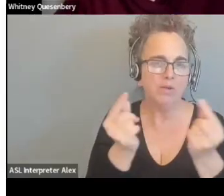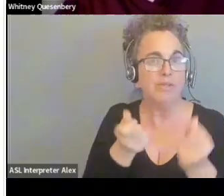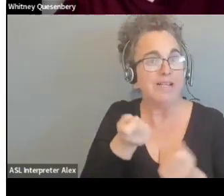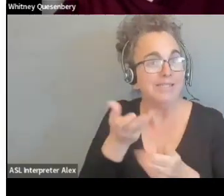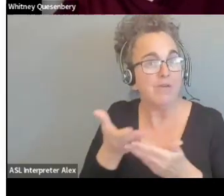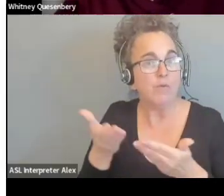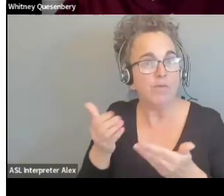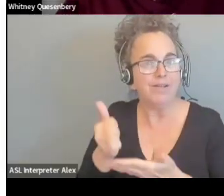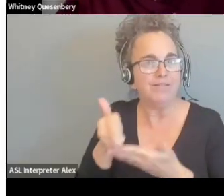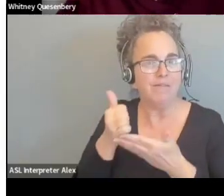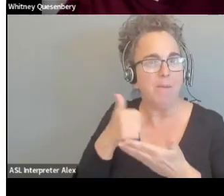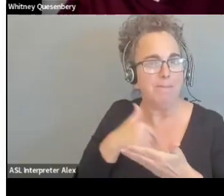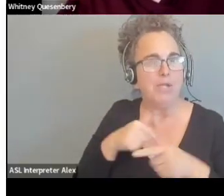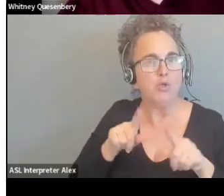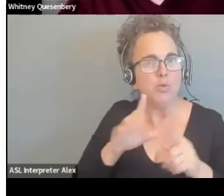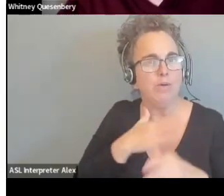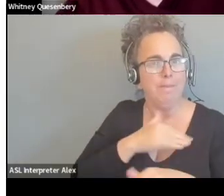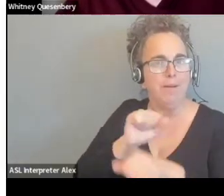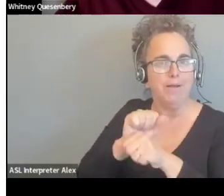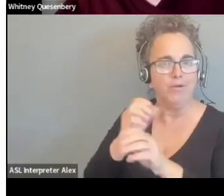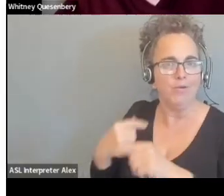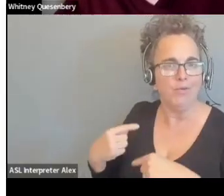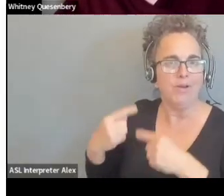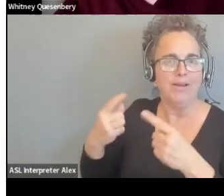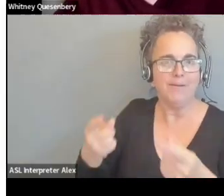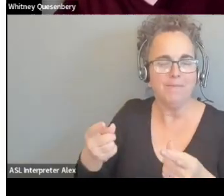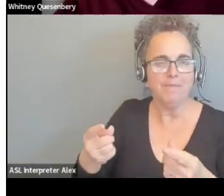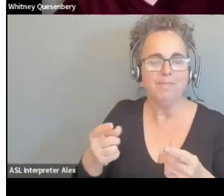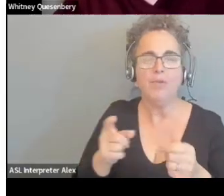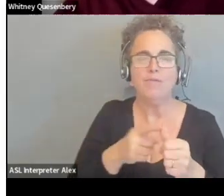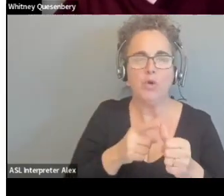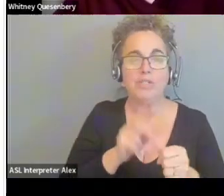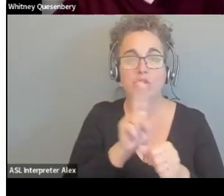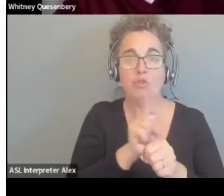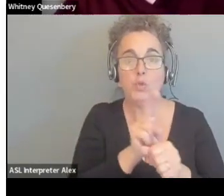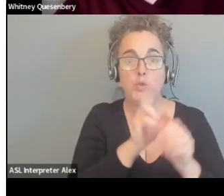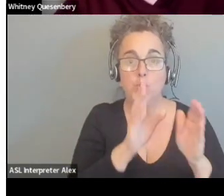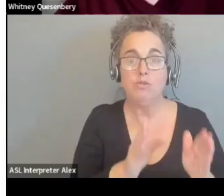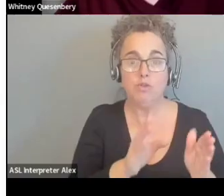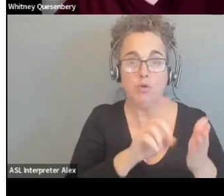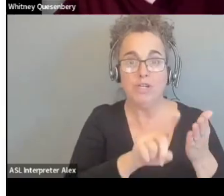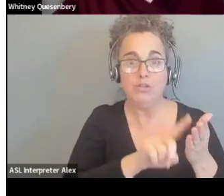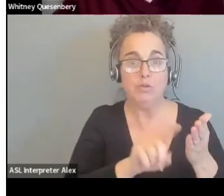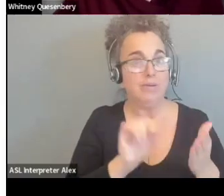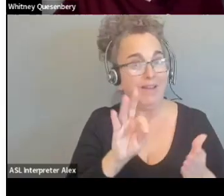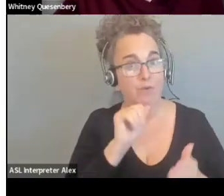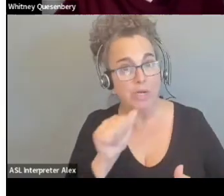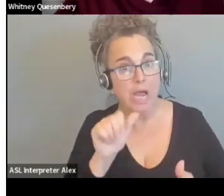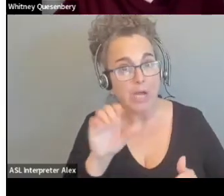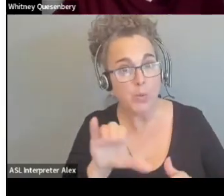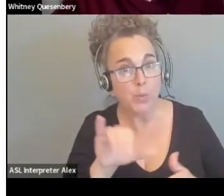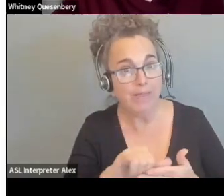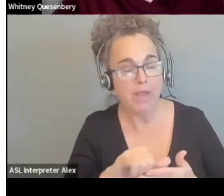The first is your usability or your user research. If you're not doing it, you should be in some way.